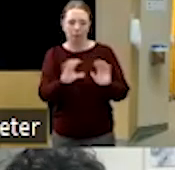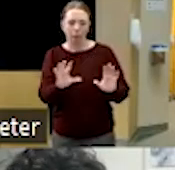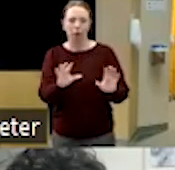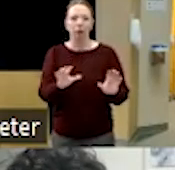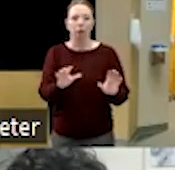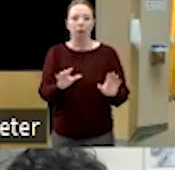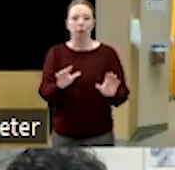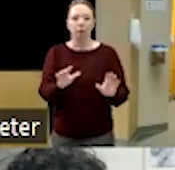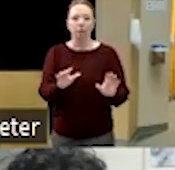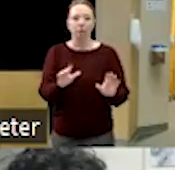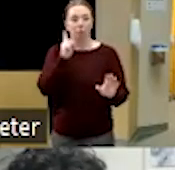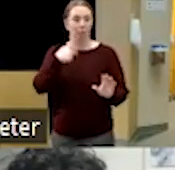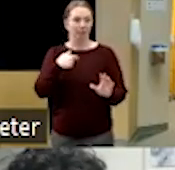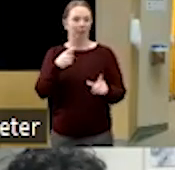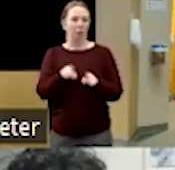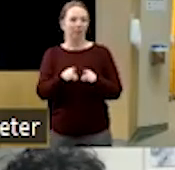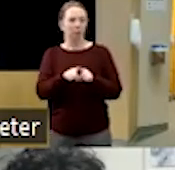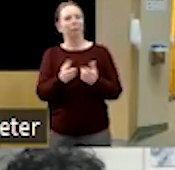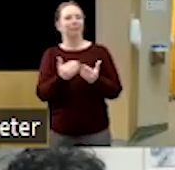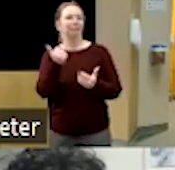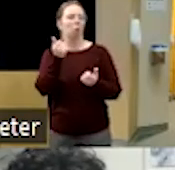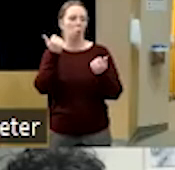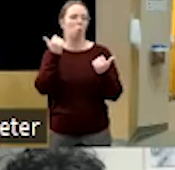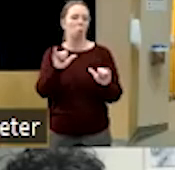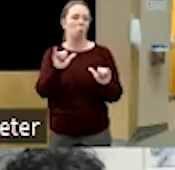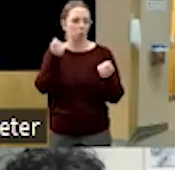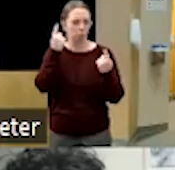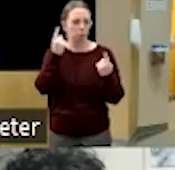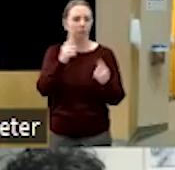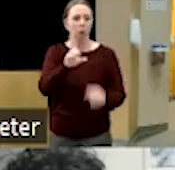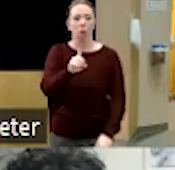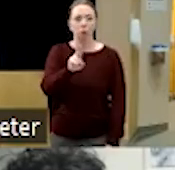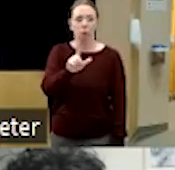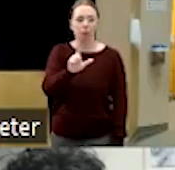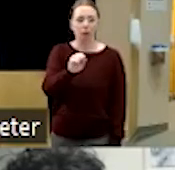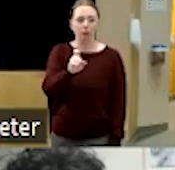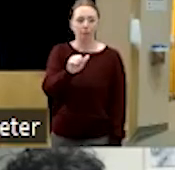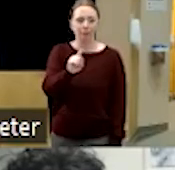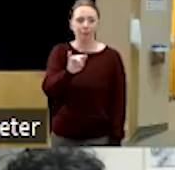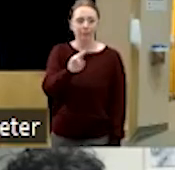it was for me and you can see here the highlights so Duloxetine standard it's um it's this purple